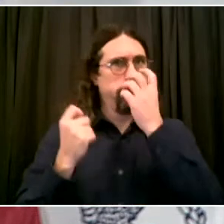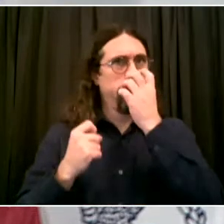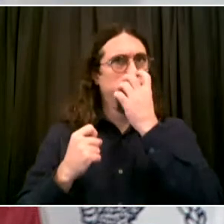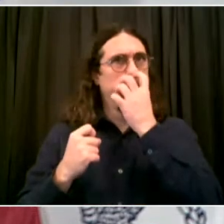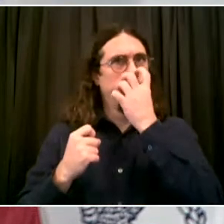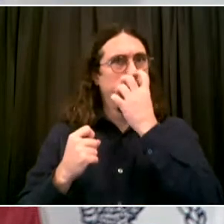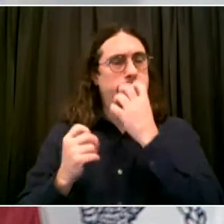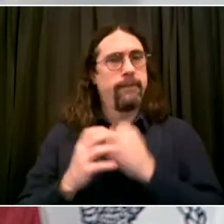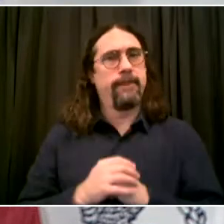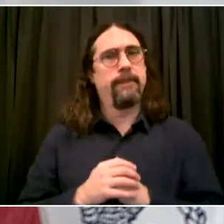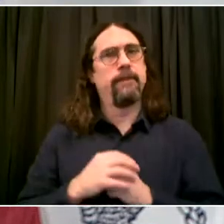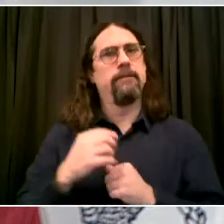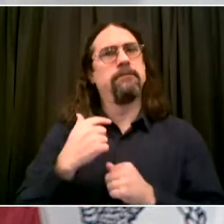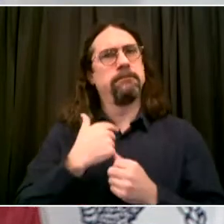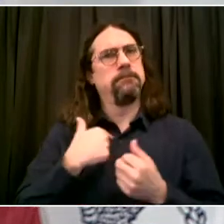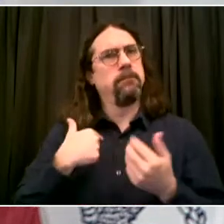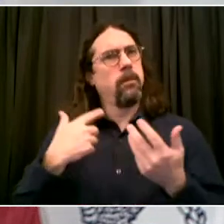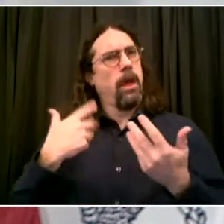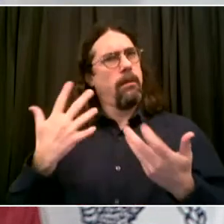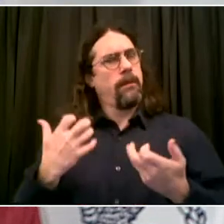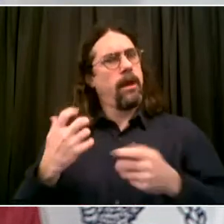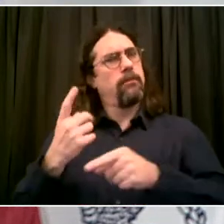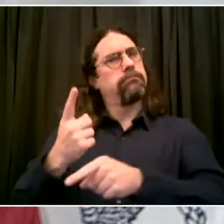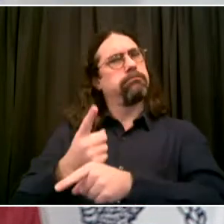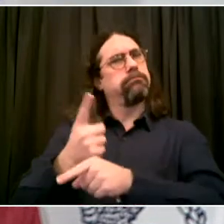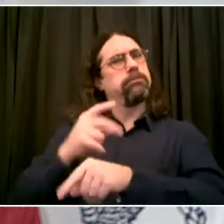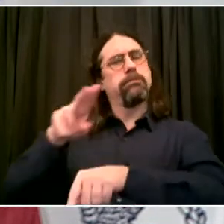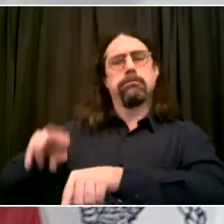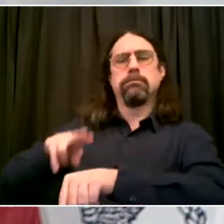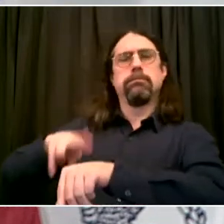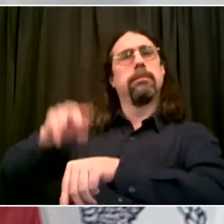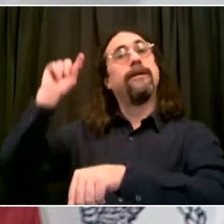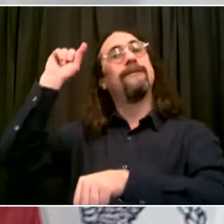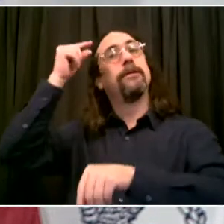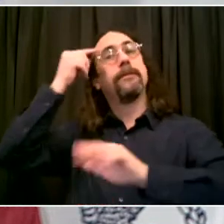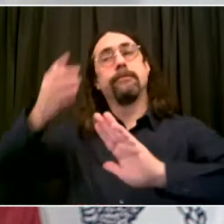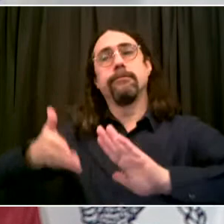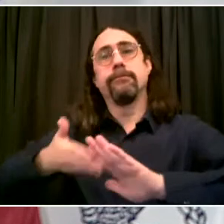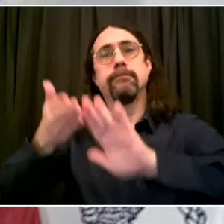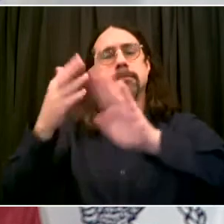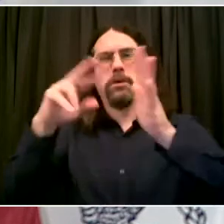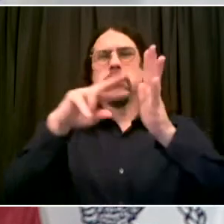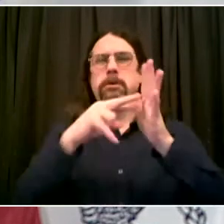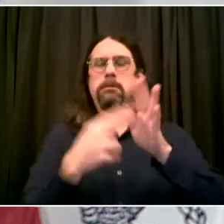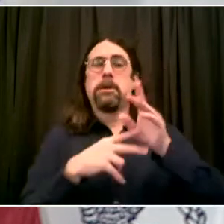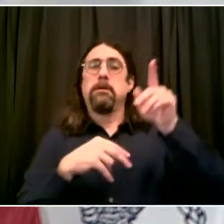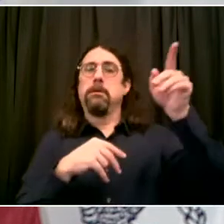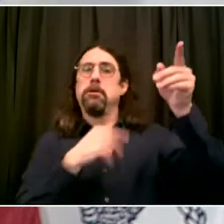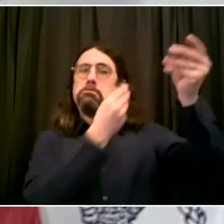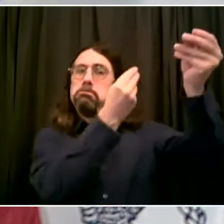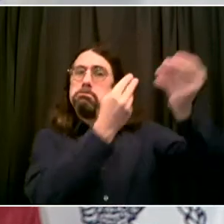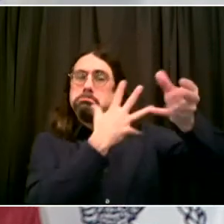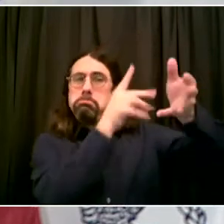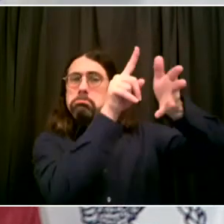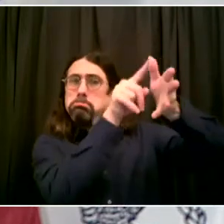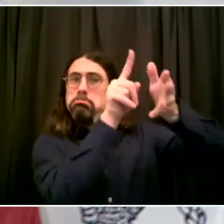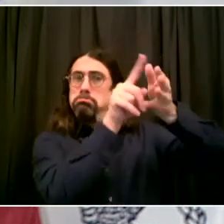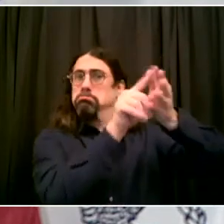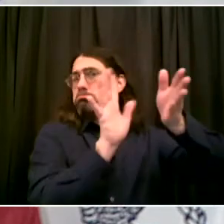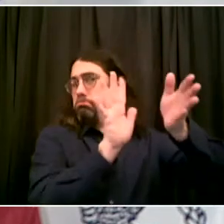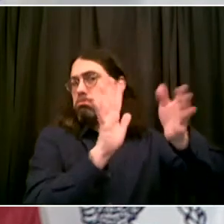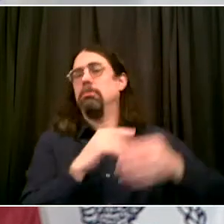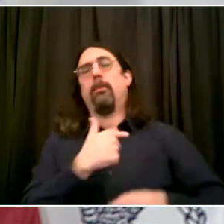I THINK THEY